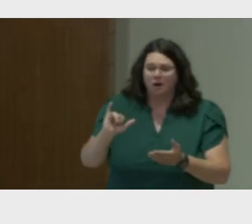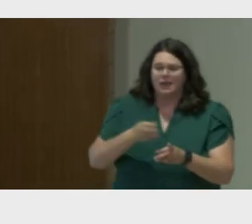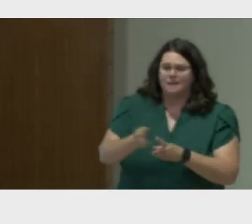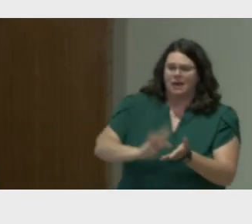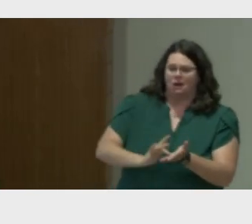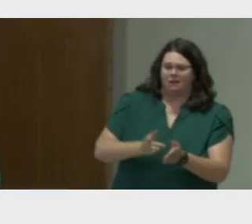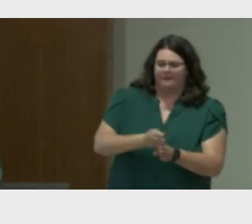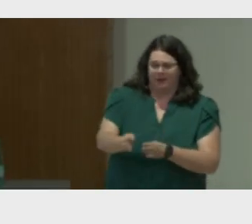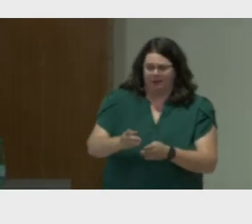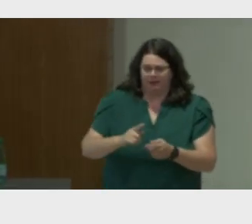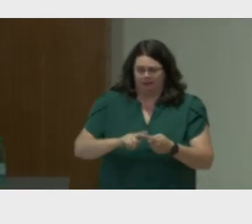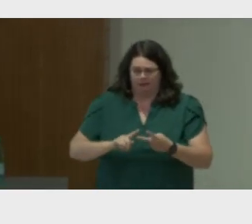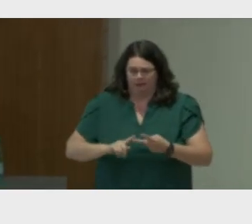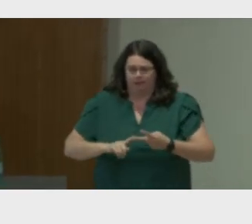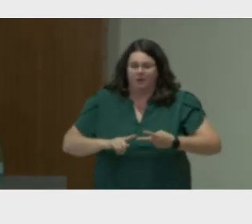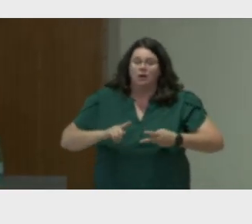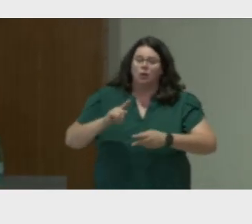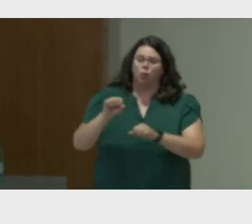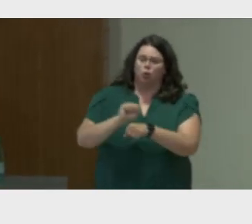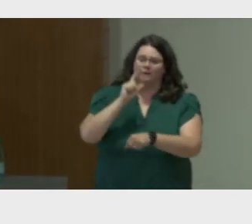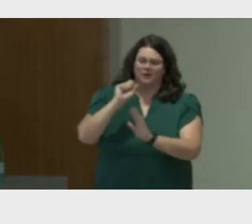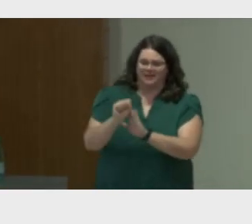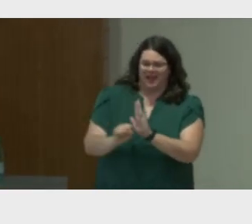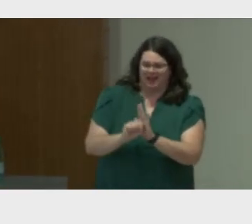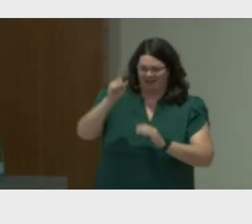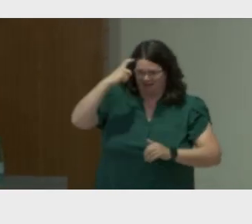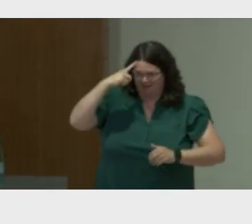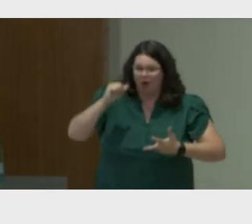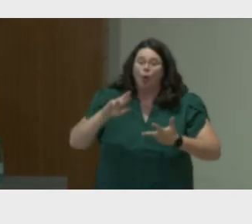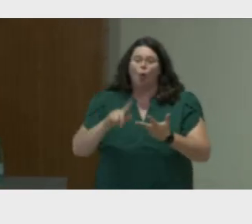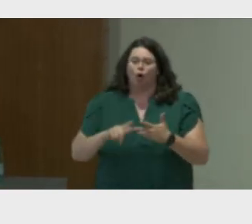the civil service or youth work.